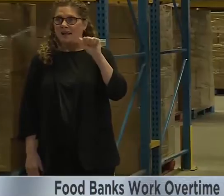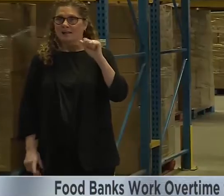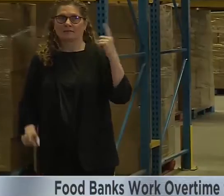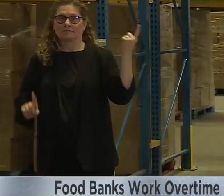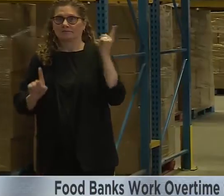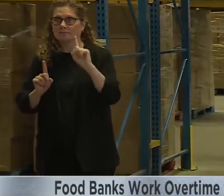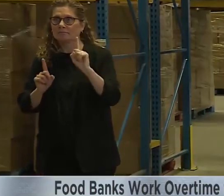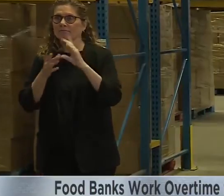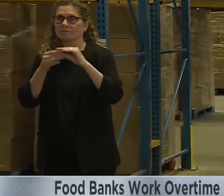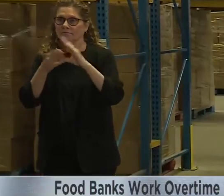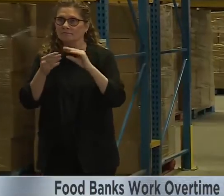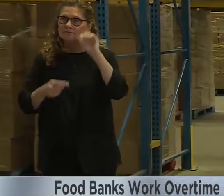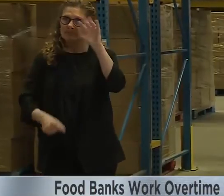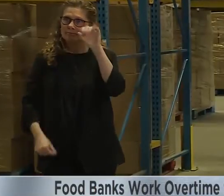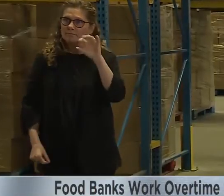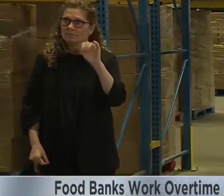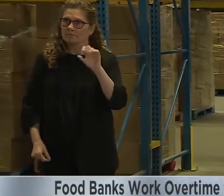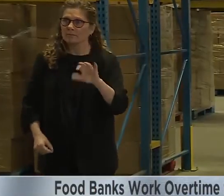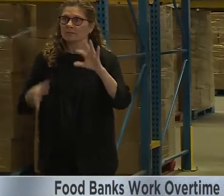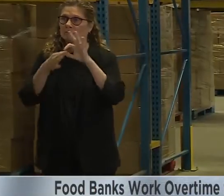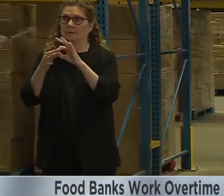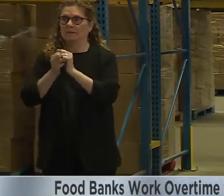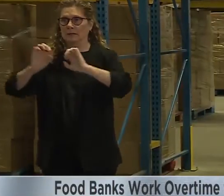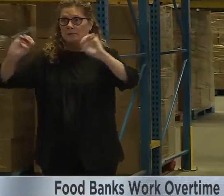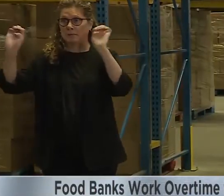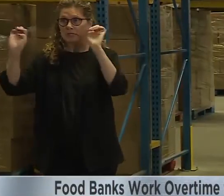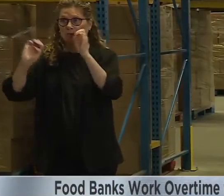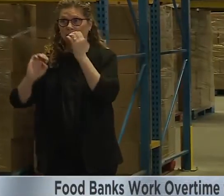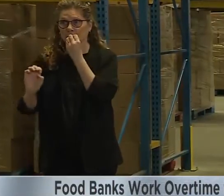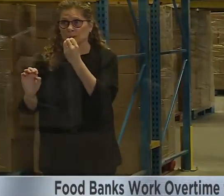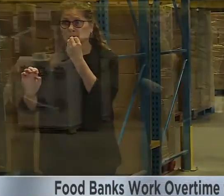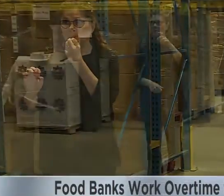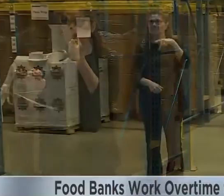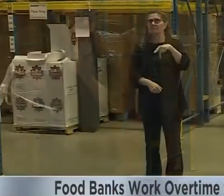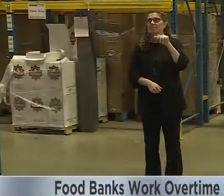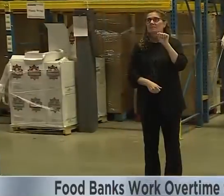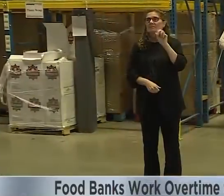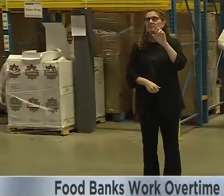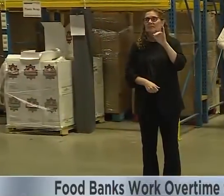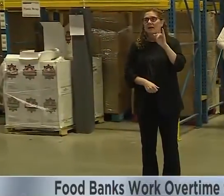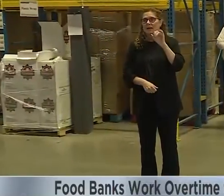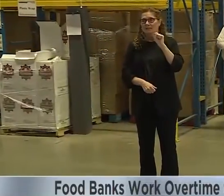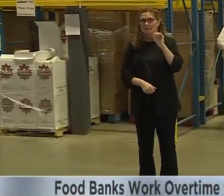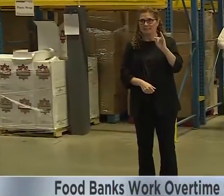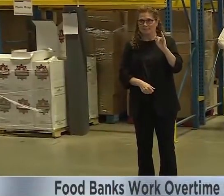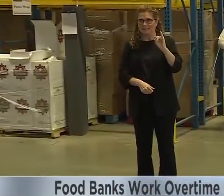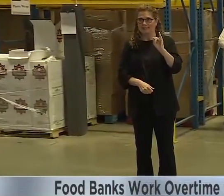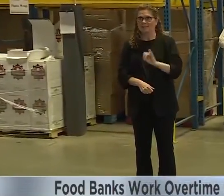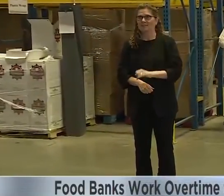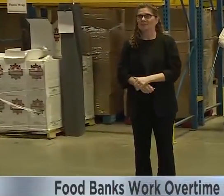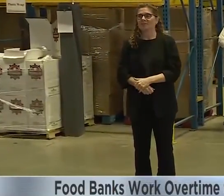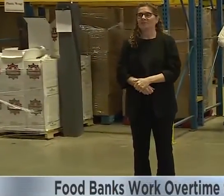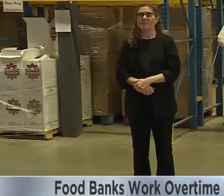SECOND HARVEST FOOD BANK SAYS THEY'RE SEEING A 75 PERCENT INCREASE IN DEMAND FOR FOOD COMPARED TO THIS TIME LAST YEAR. DANE COUNTY OFFICIALS SAY THEY'LL BE